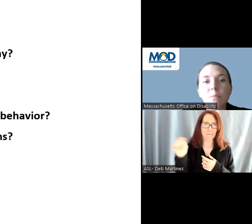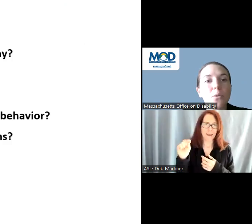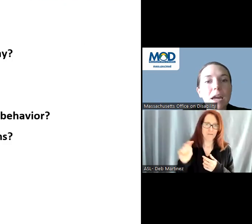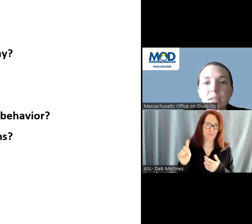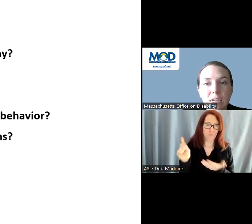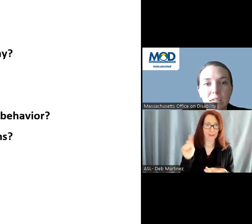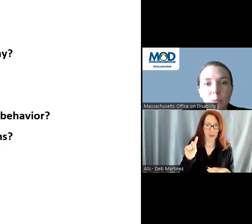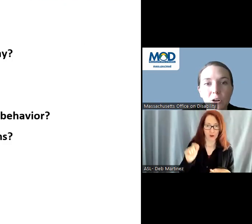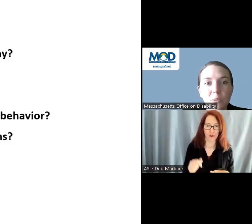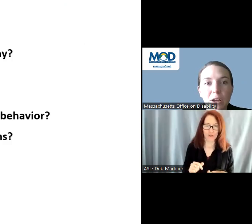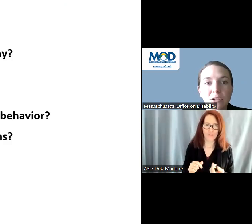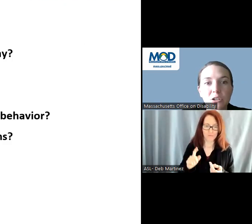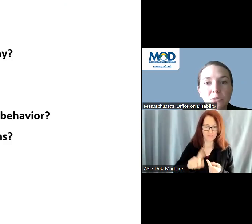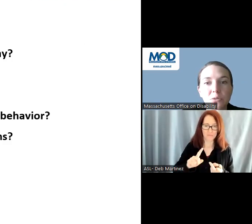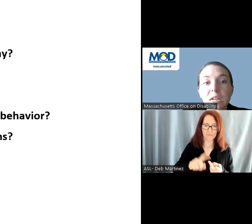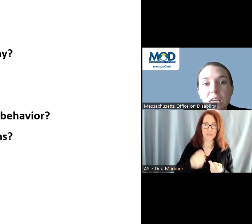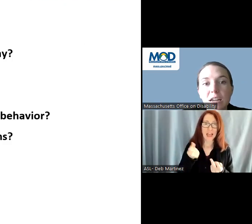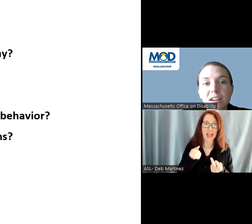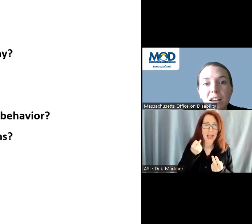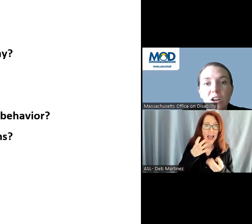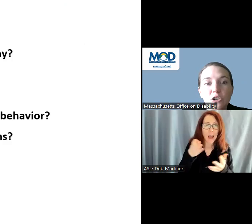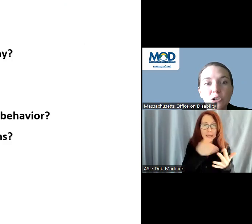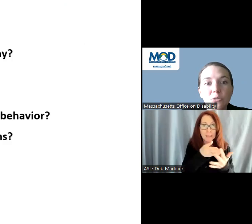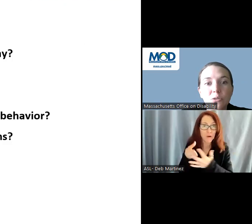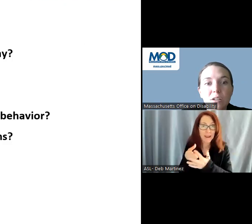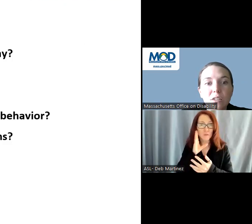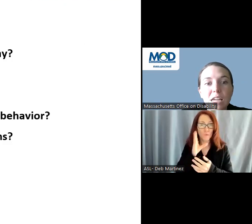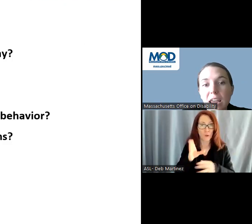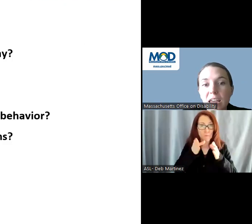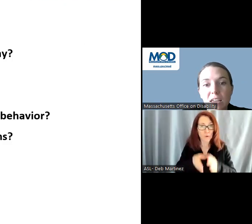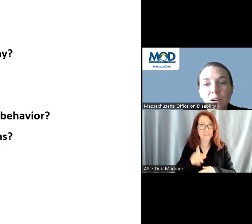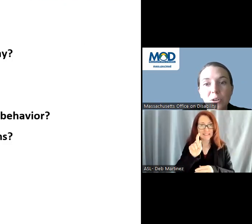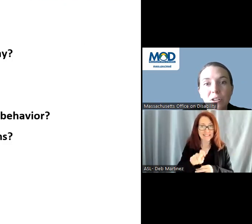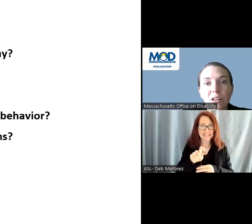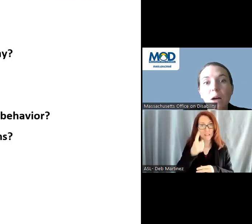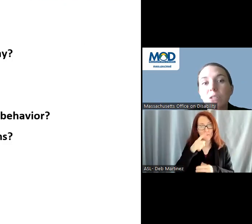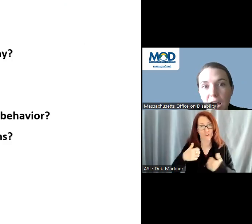how many breaks is someone going to need to take the animal outside to to